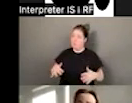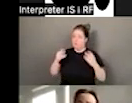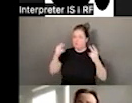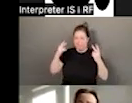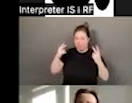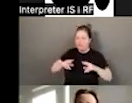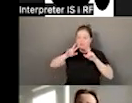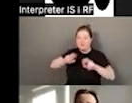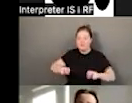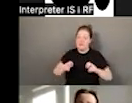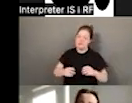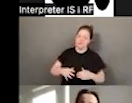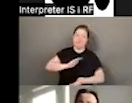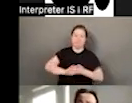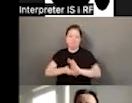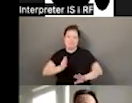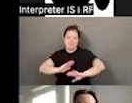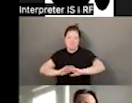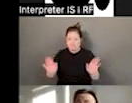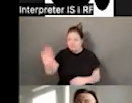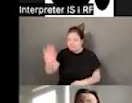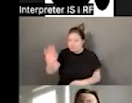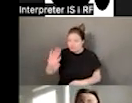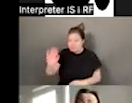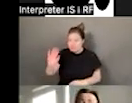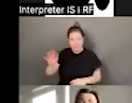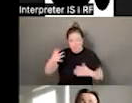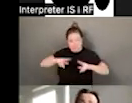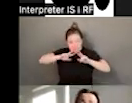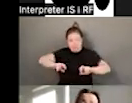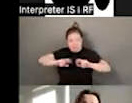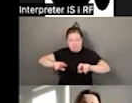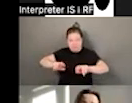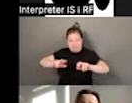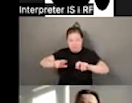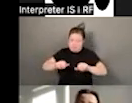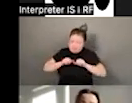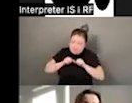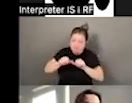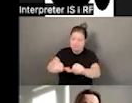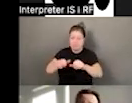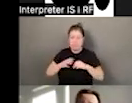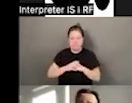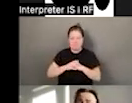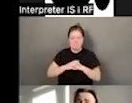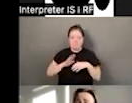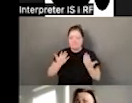Even though accessibility has been on the agenda for a long time, still society at large, so called experts,